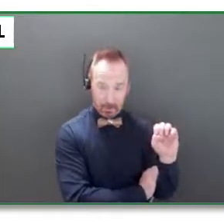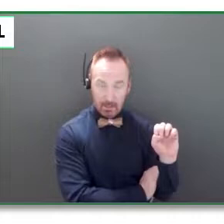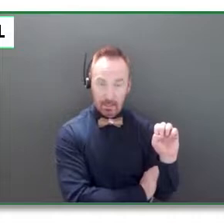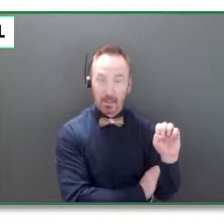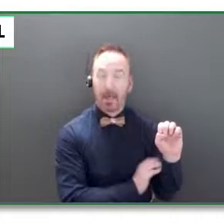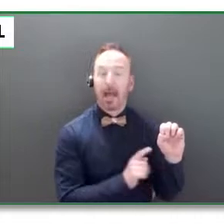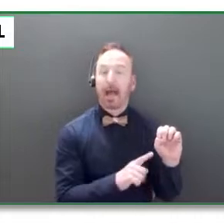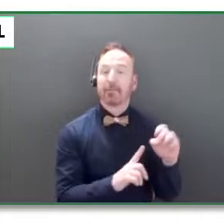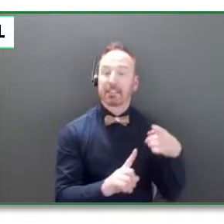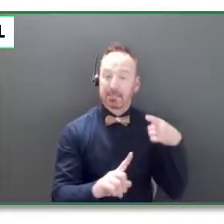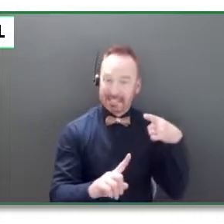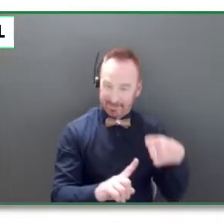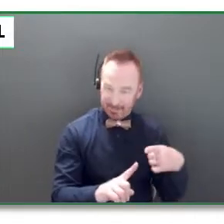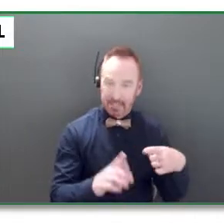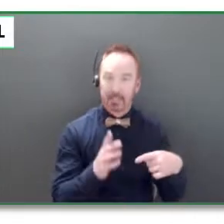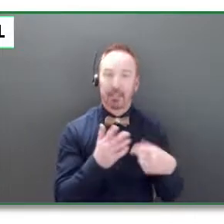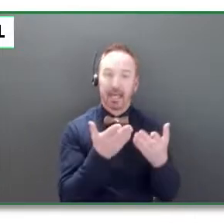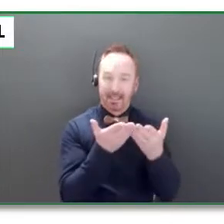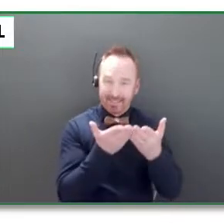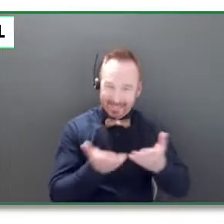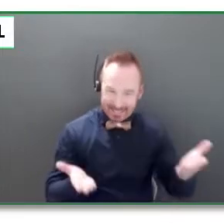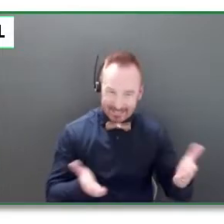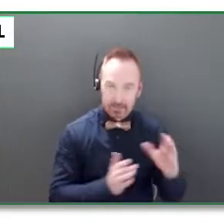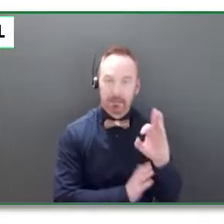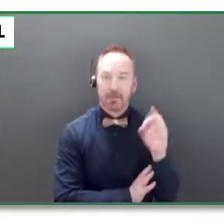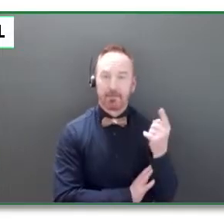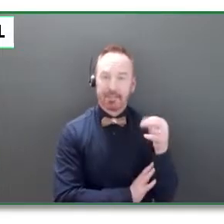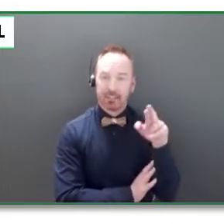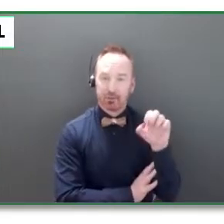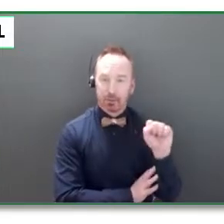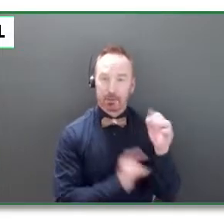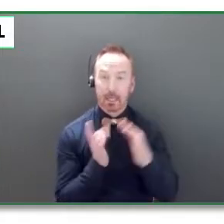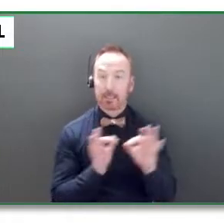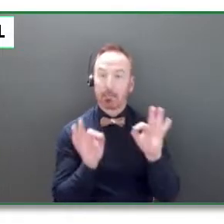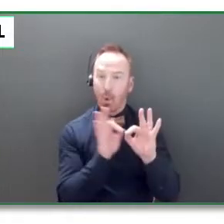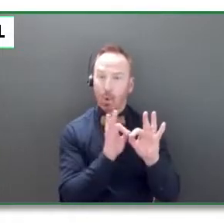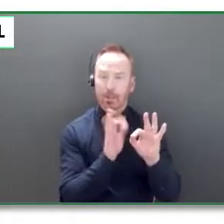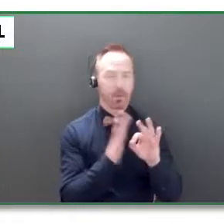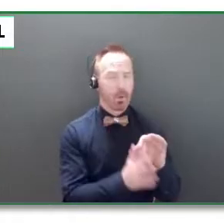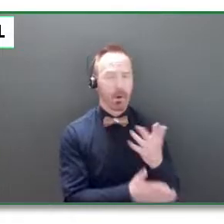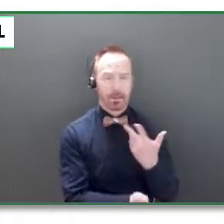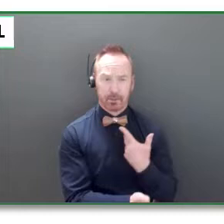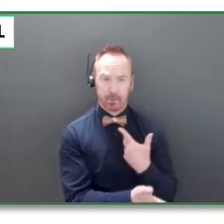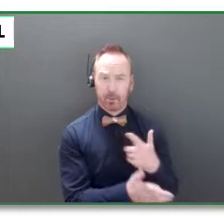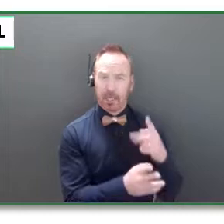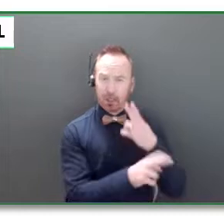must be universally designed to provide maximum access